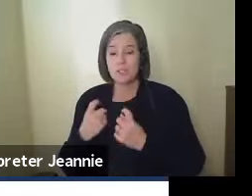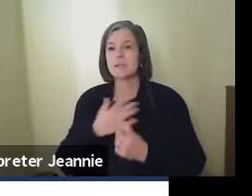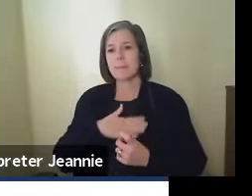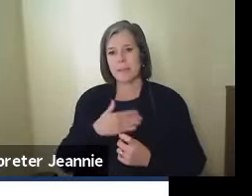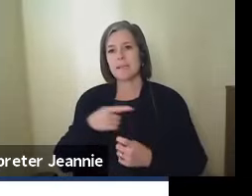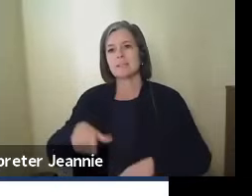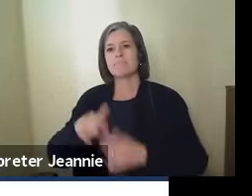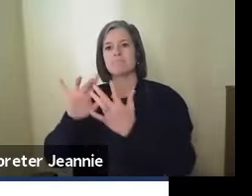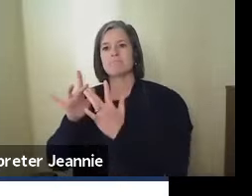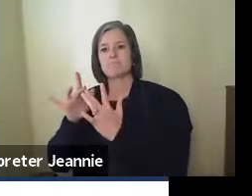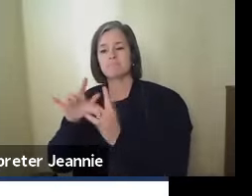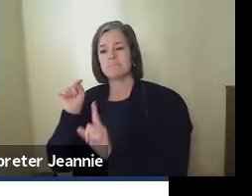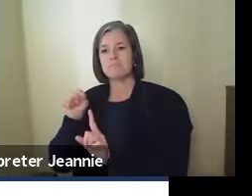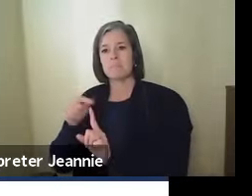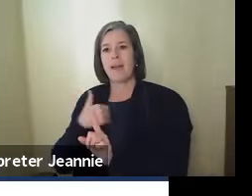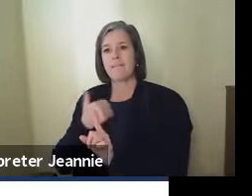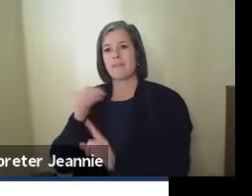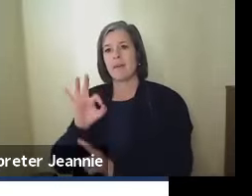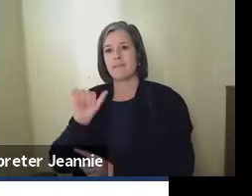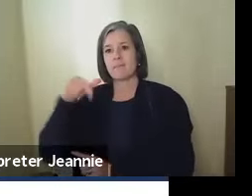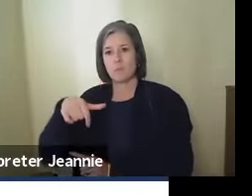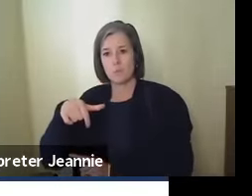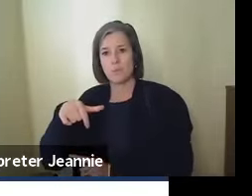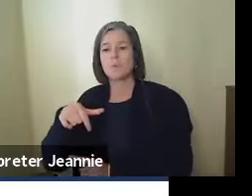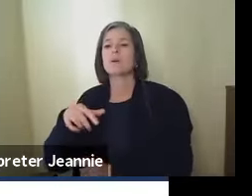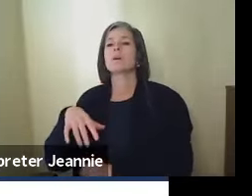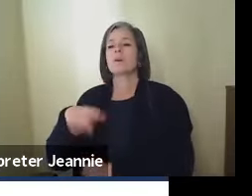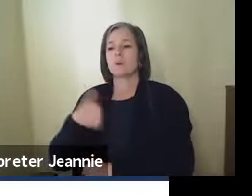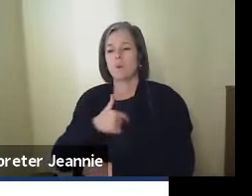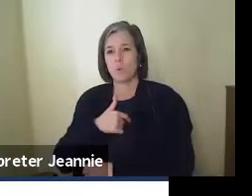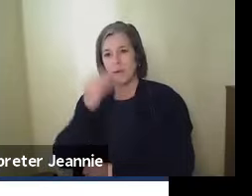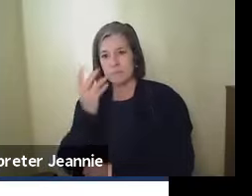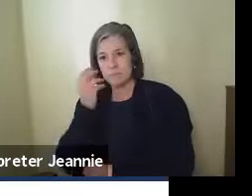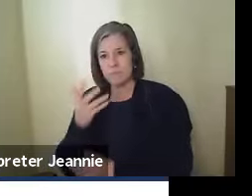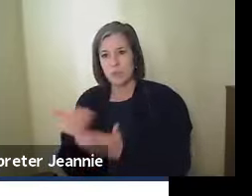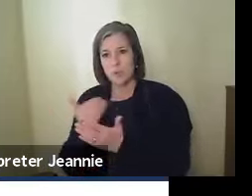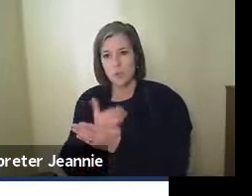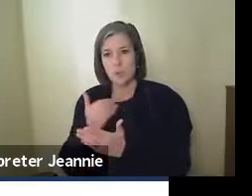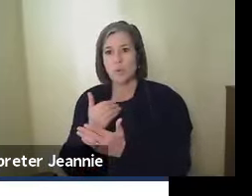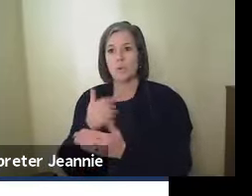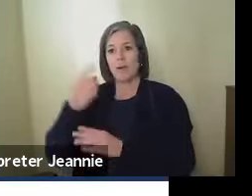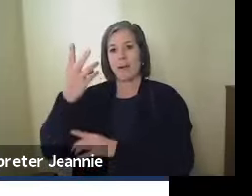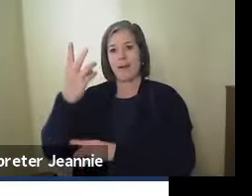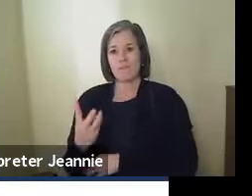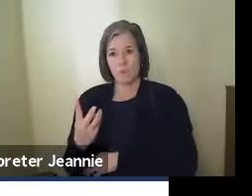We have an FAQ that is updated every Wednesday on the public facing website